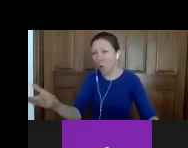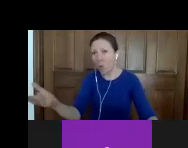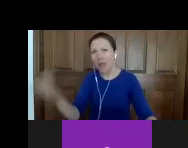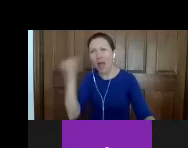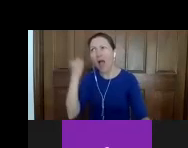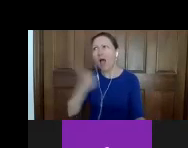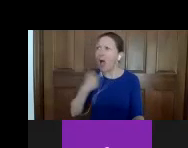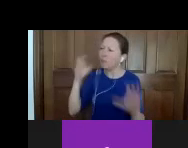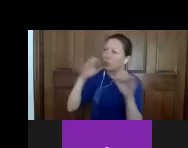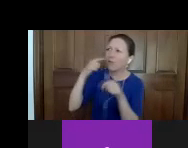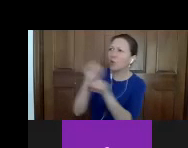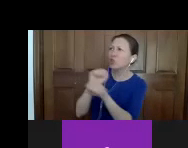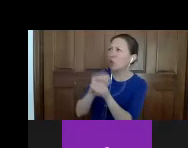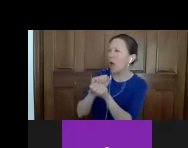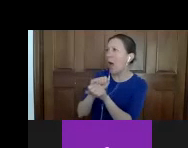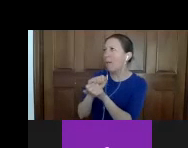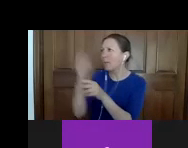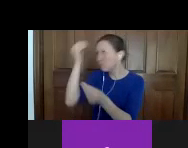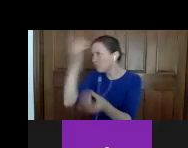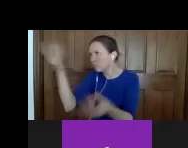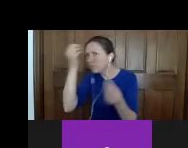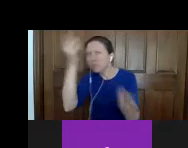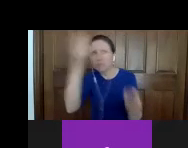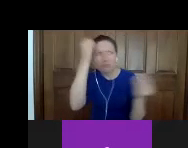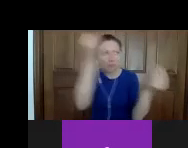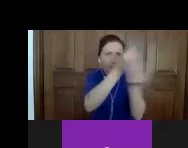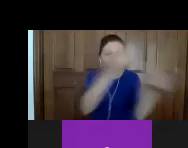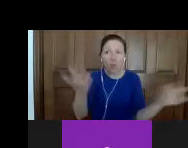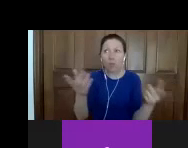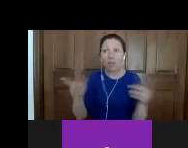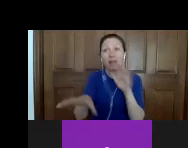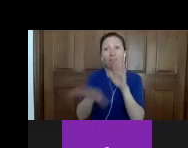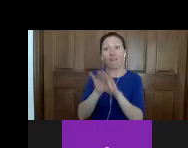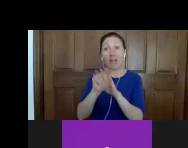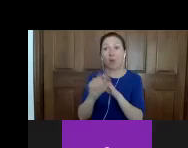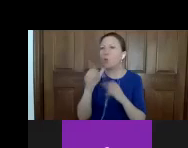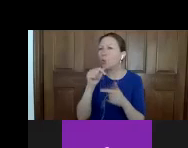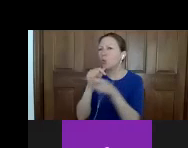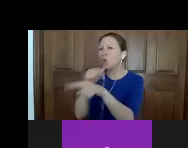looking for. And then find out who they know. Find out who they can introduce you in to.